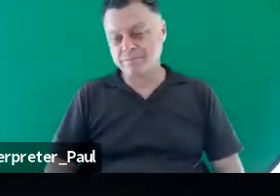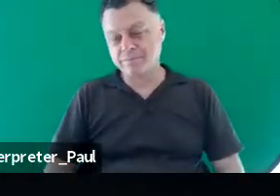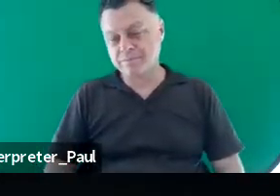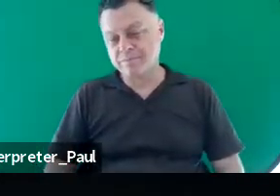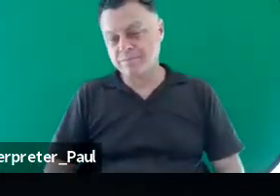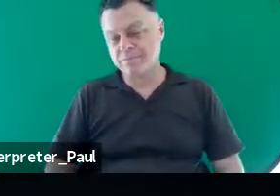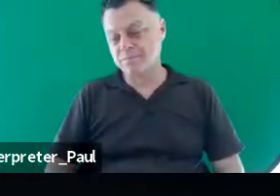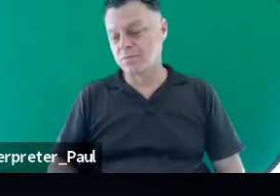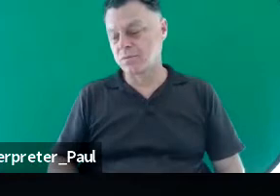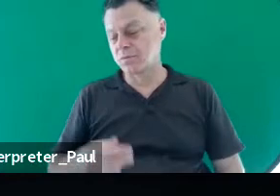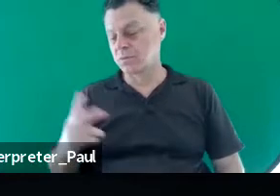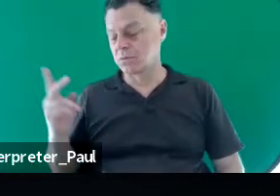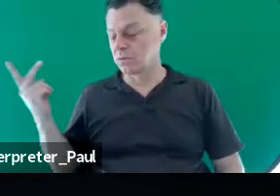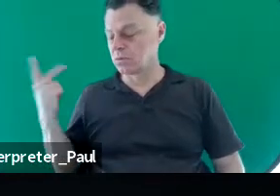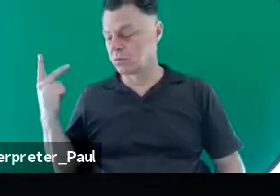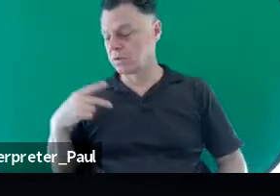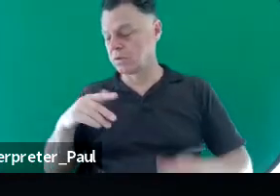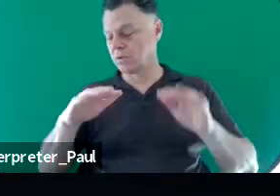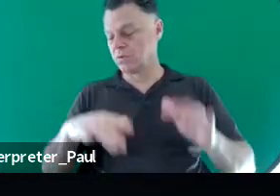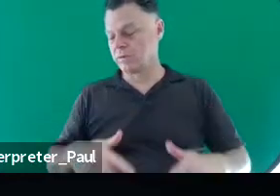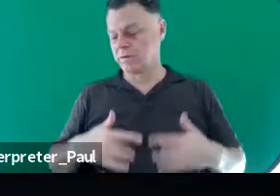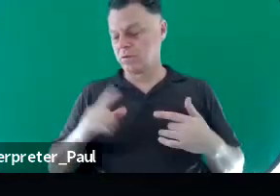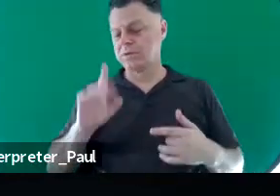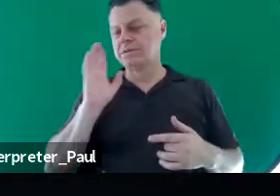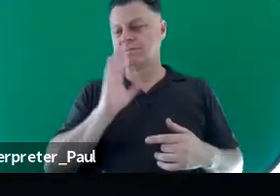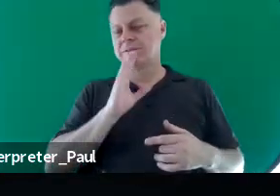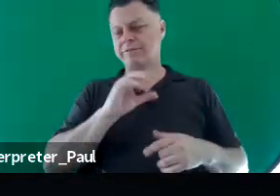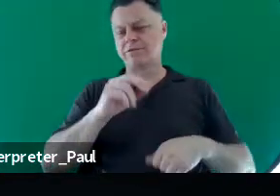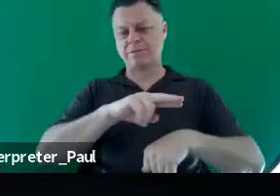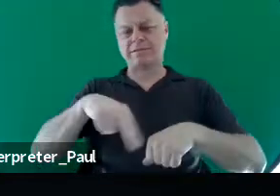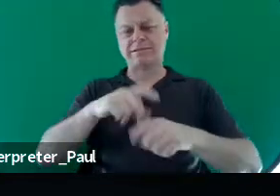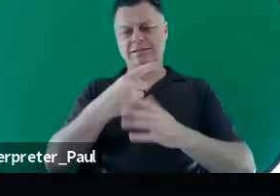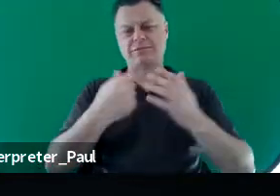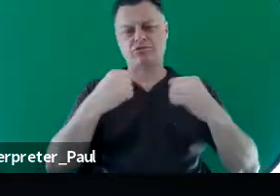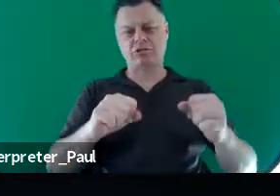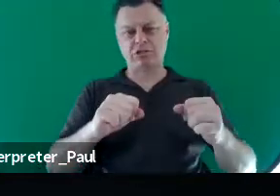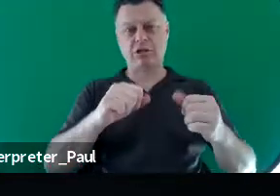effectively what's missing from the National Disability Strategy is expectations.